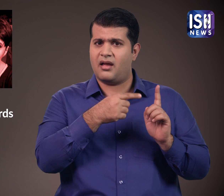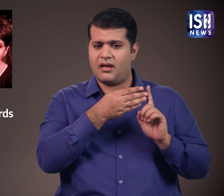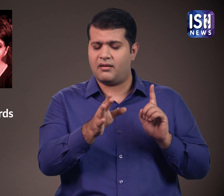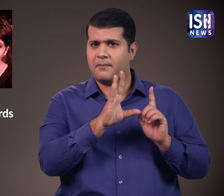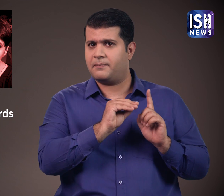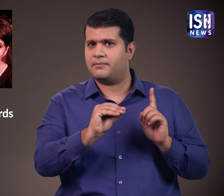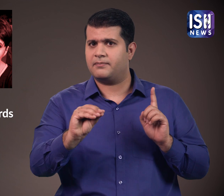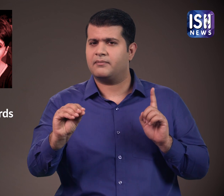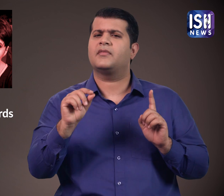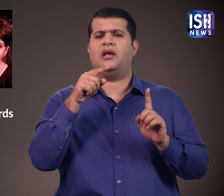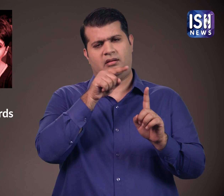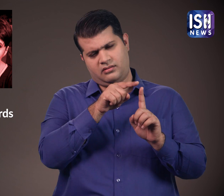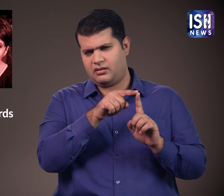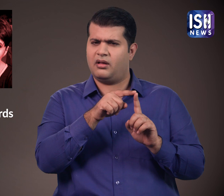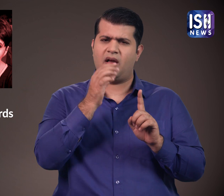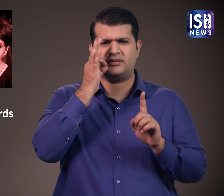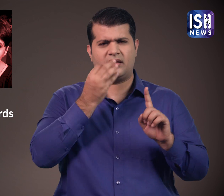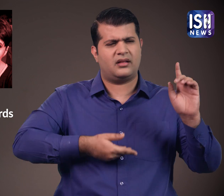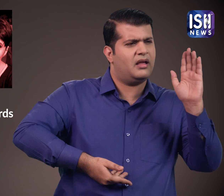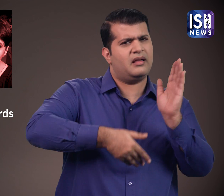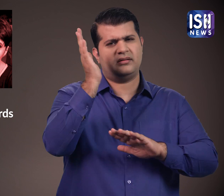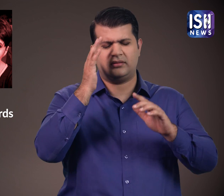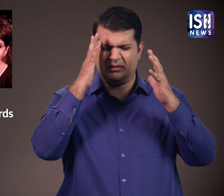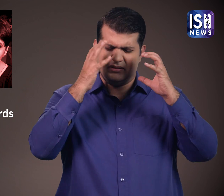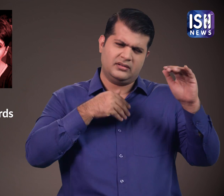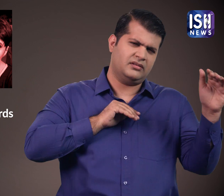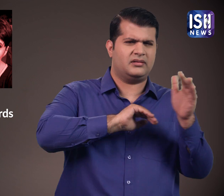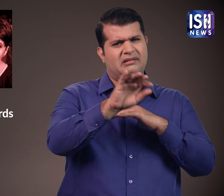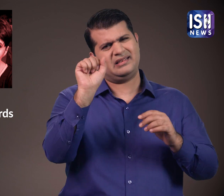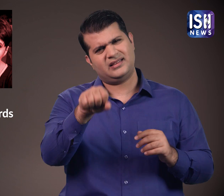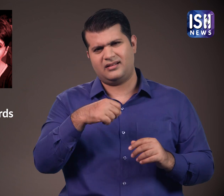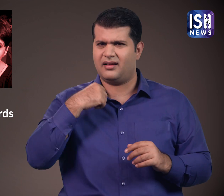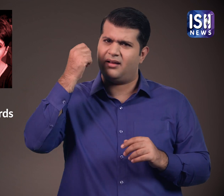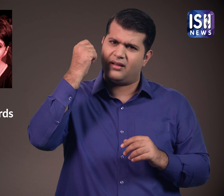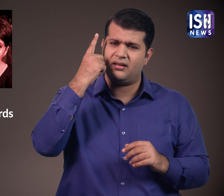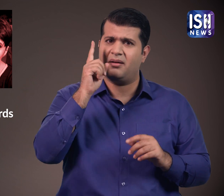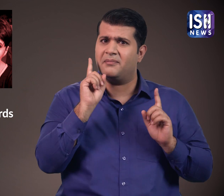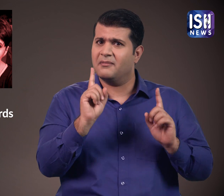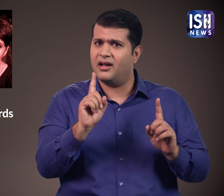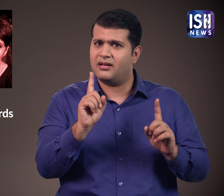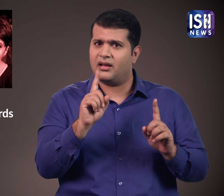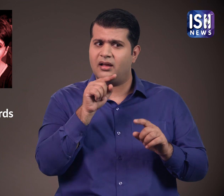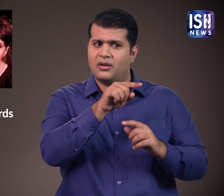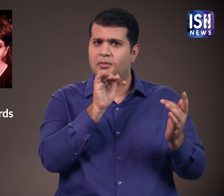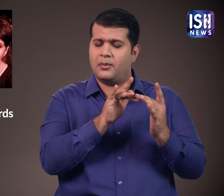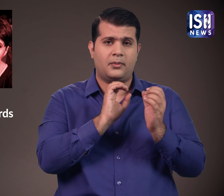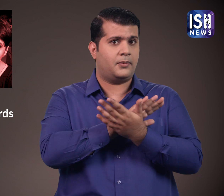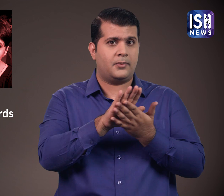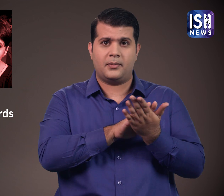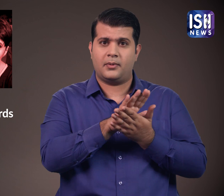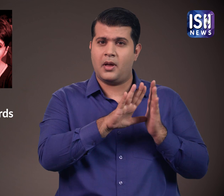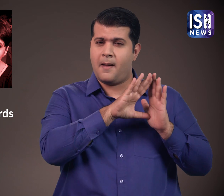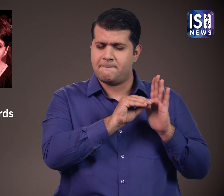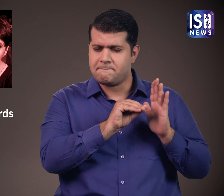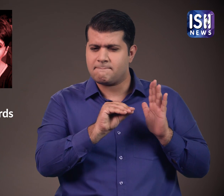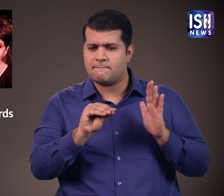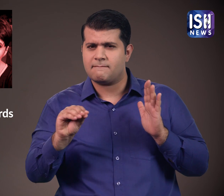Shraddha leaving Aftab is understandable, but Shraddha's radio silence was extremely alarming.